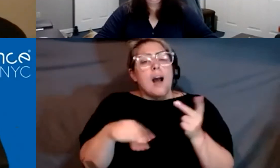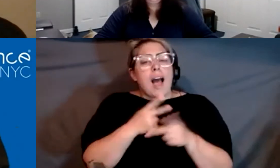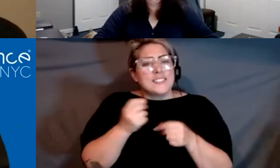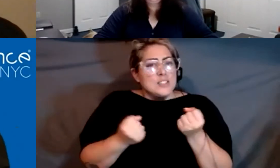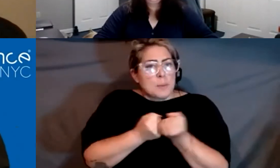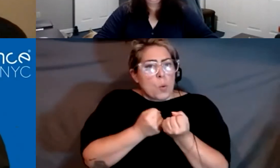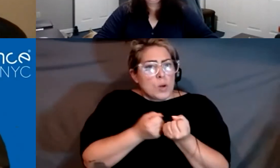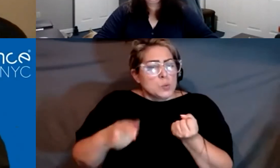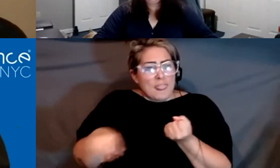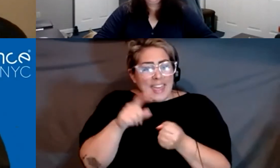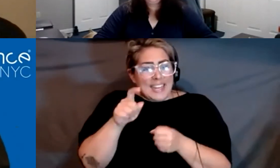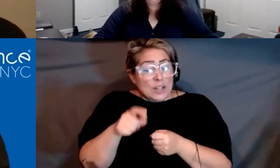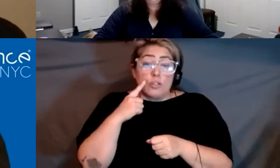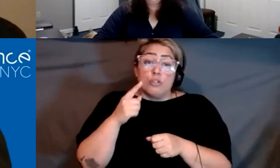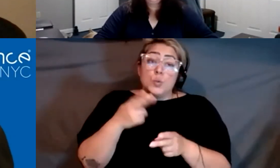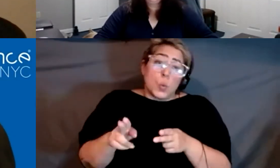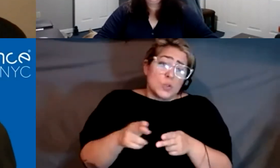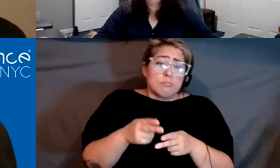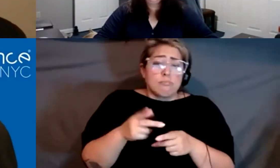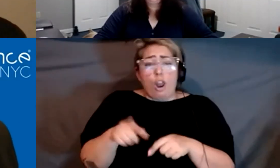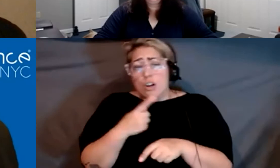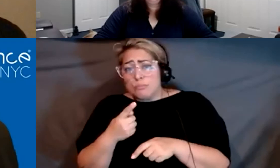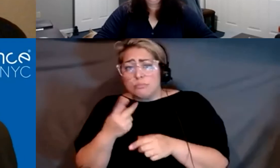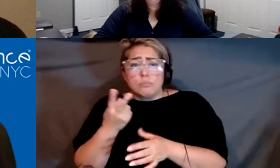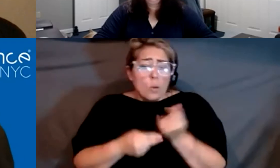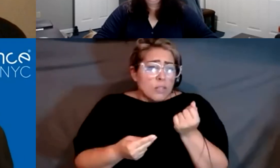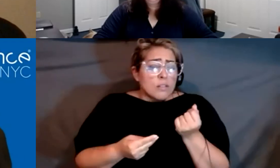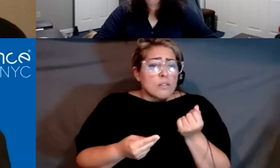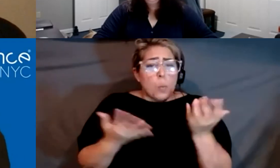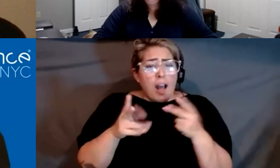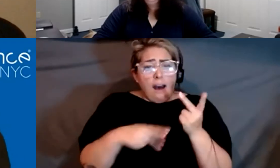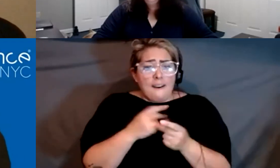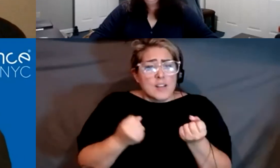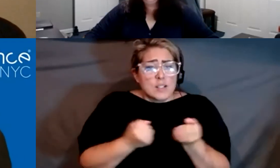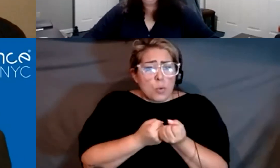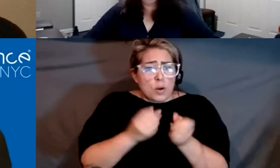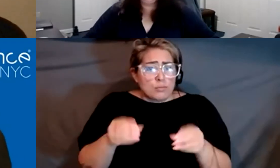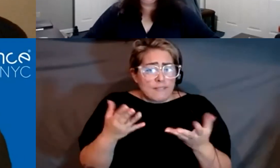both. [OVERLAPPING VOICES]